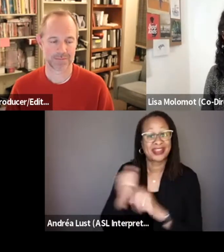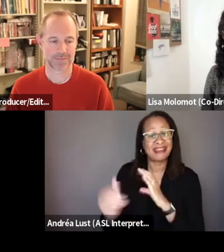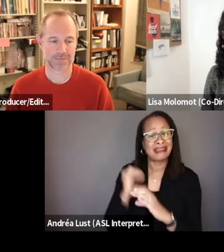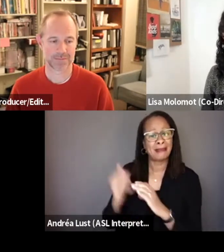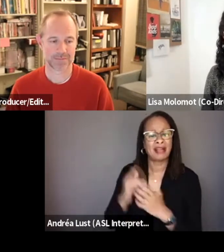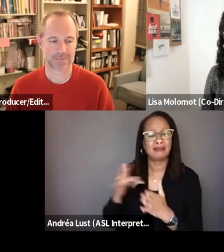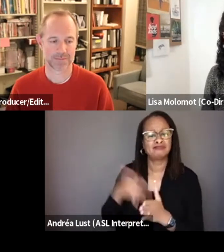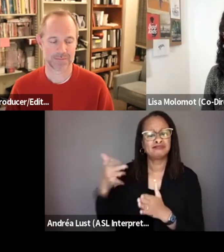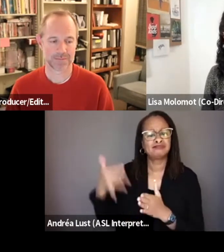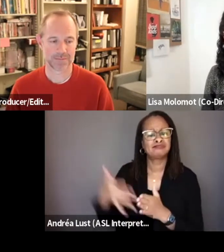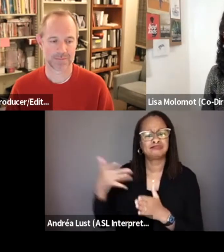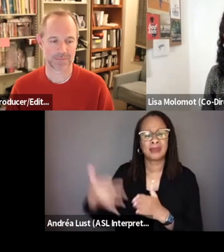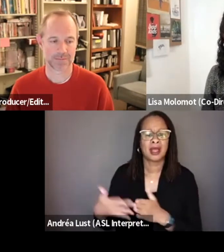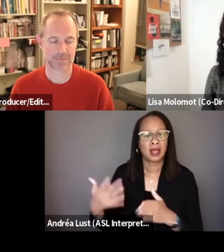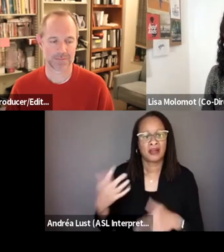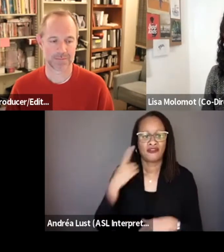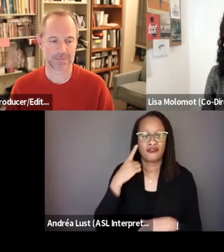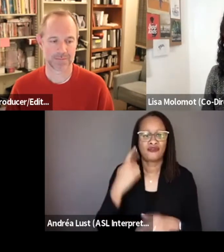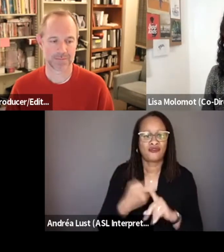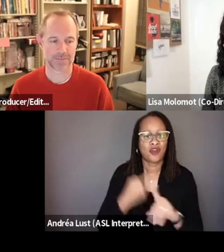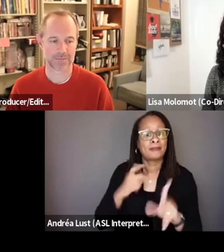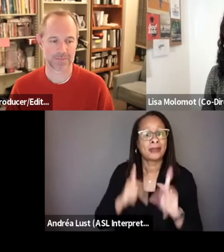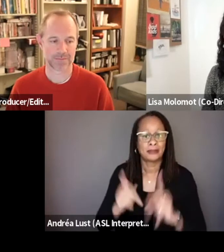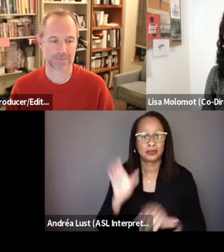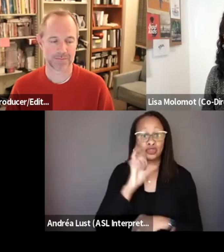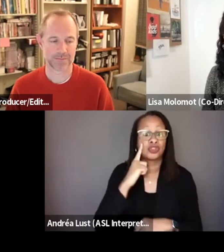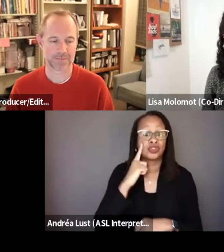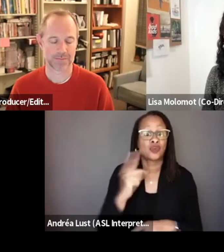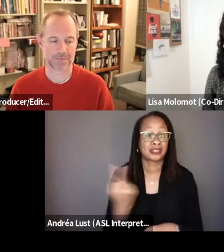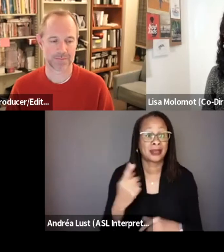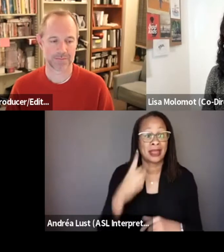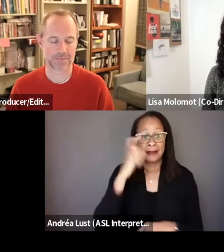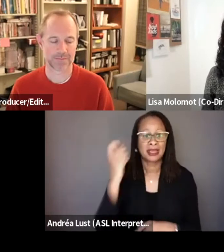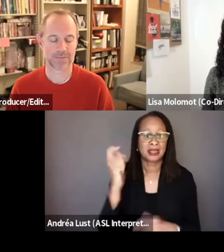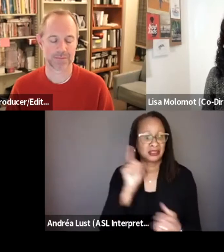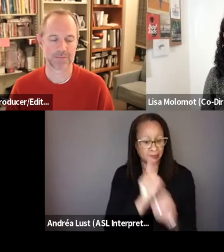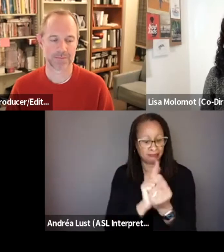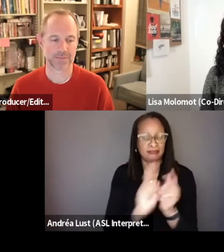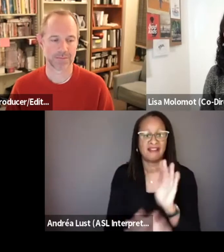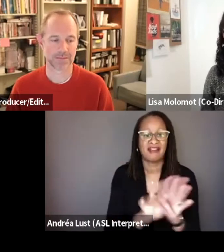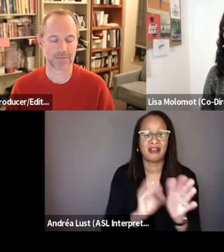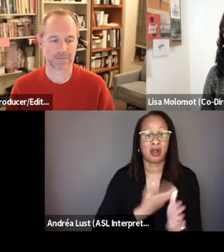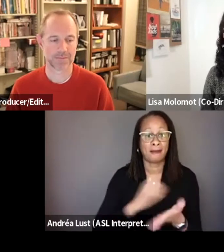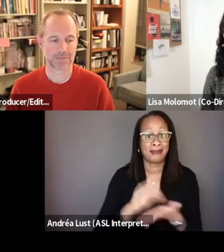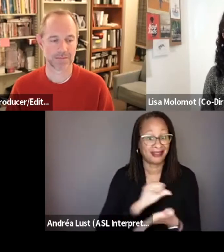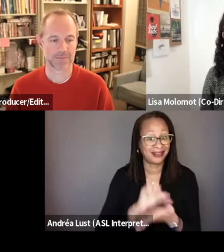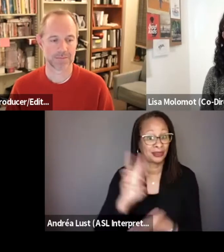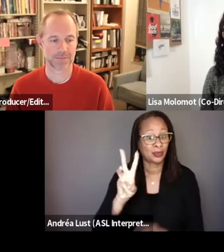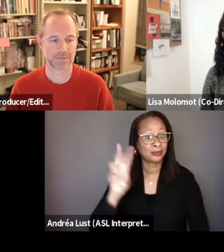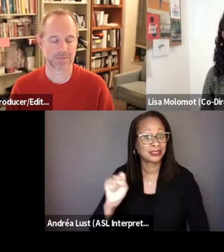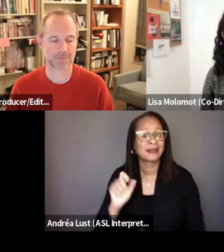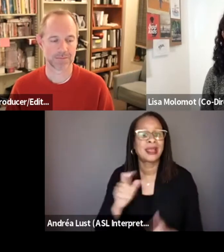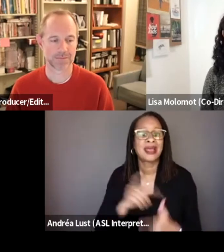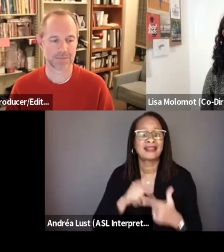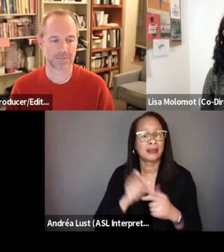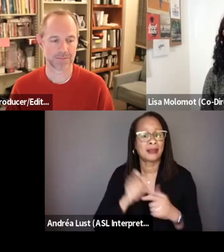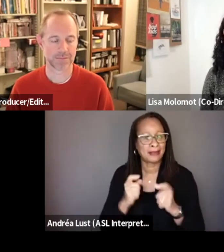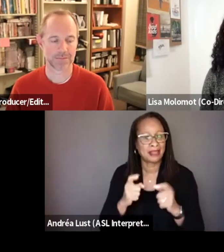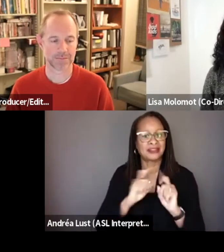from people searching for someone because they came upon our page and we would immediately send them to Eddie Canales.